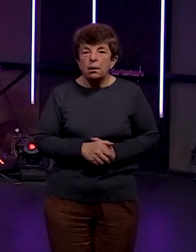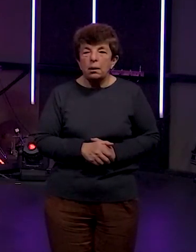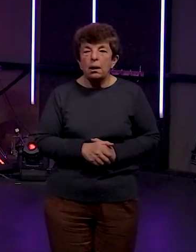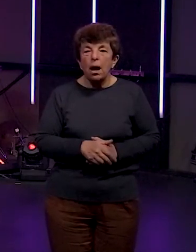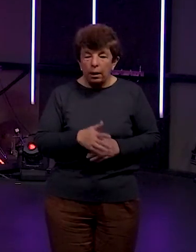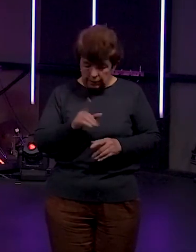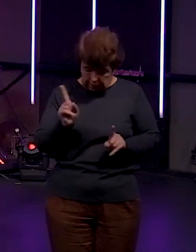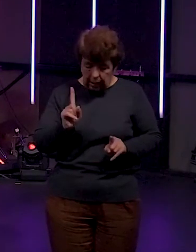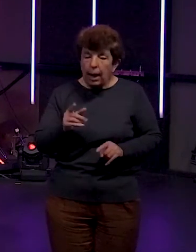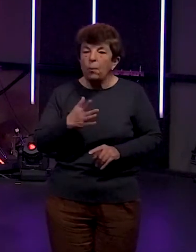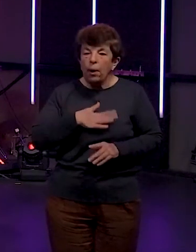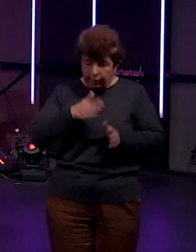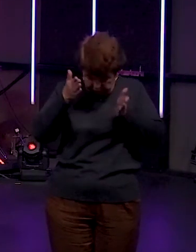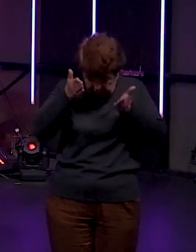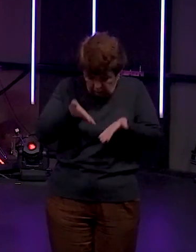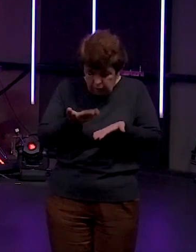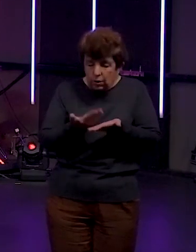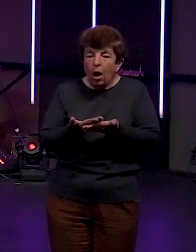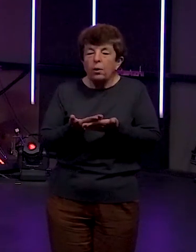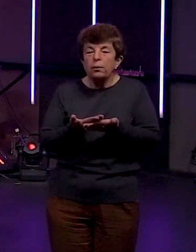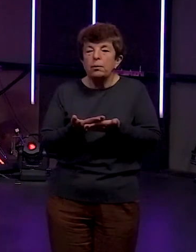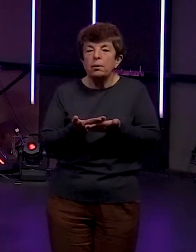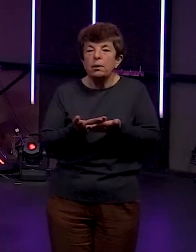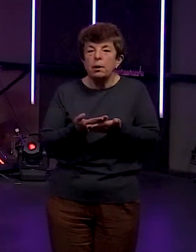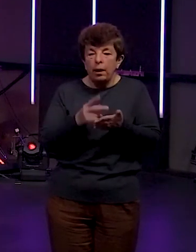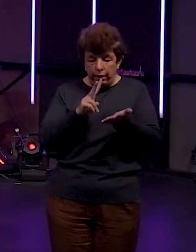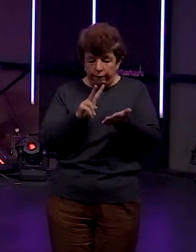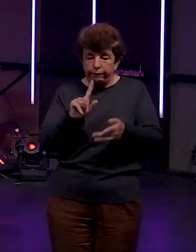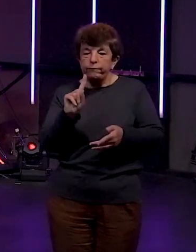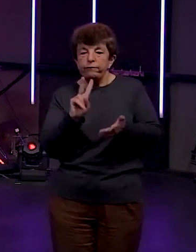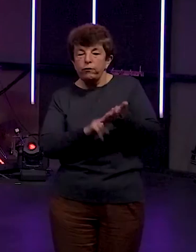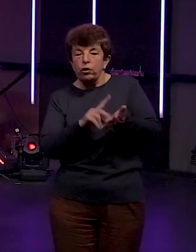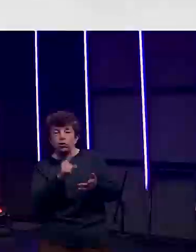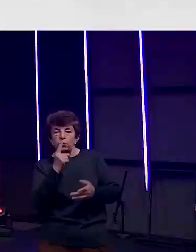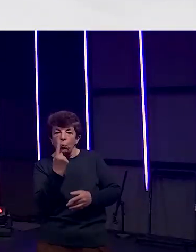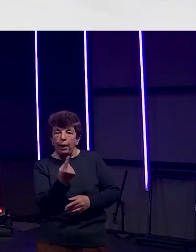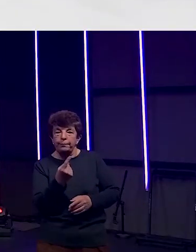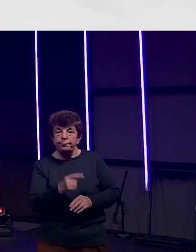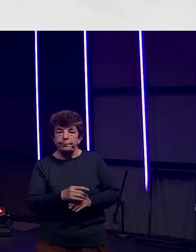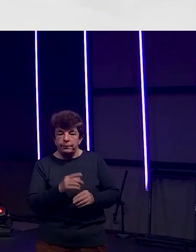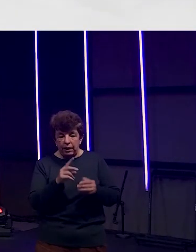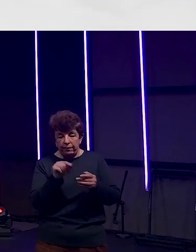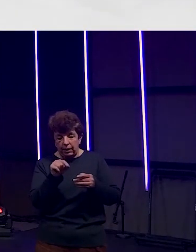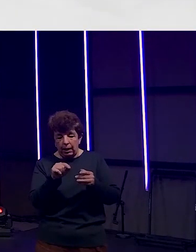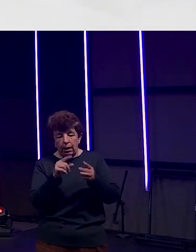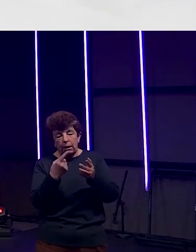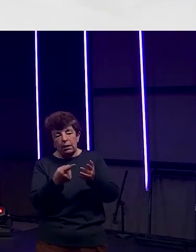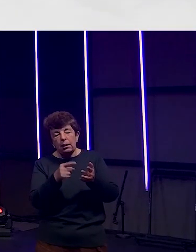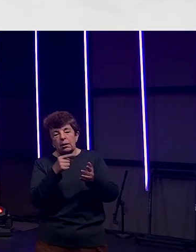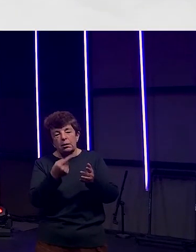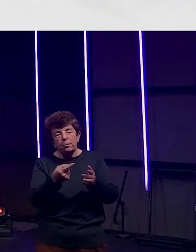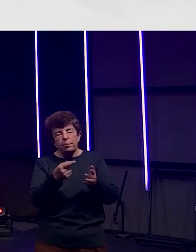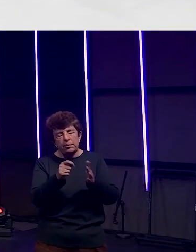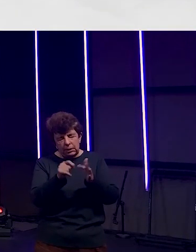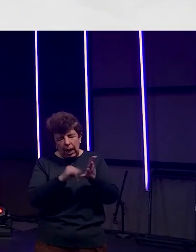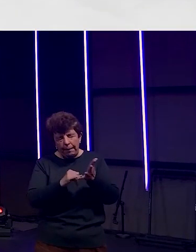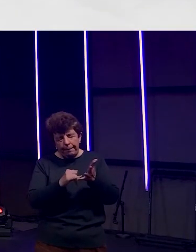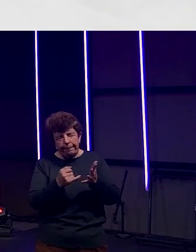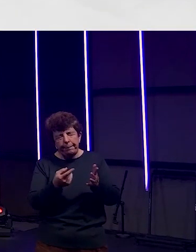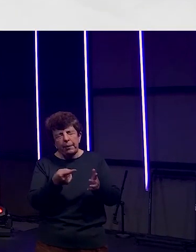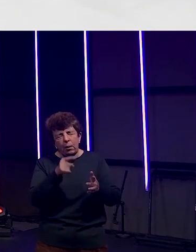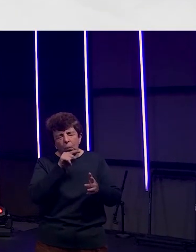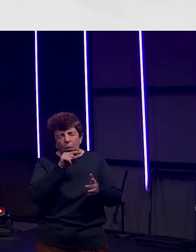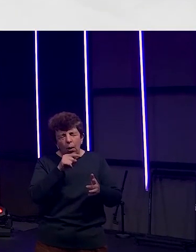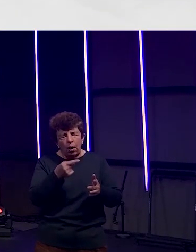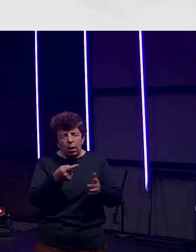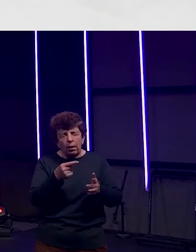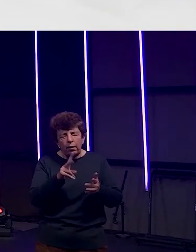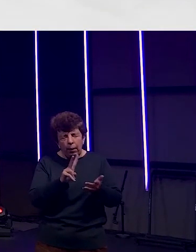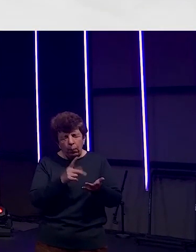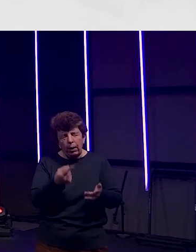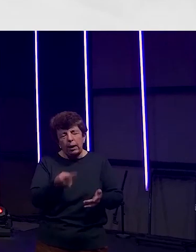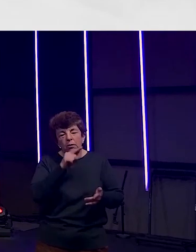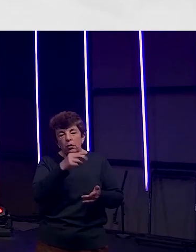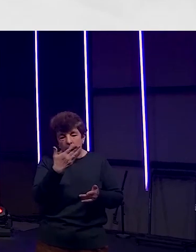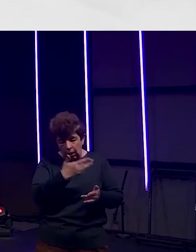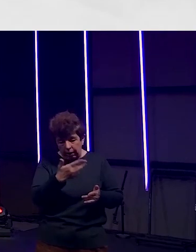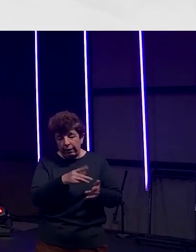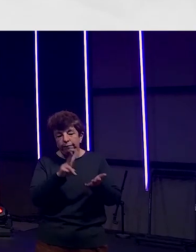focus on this this first verse in this section. Psalm 119:105